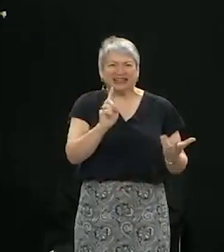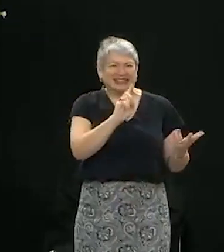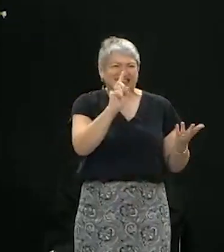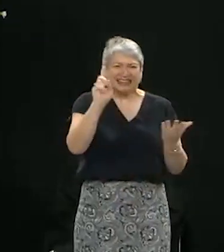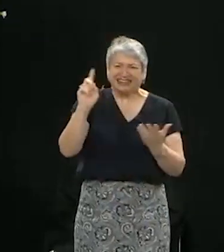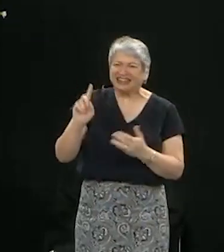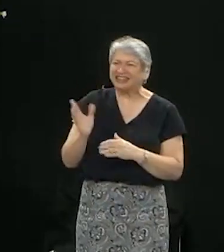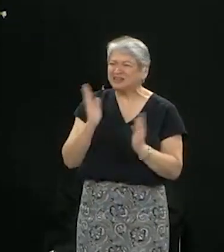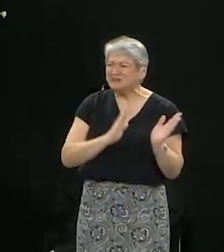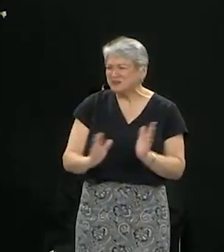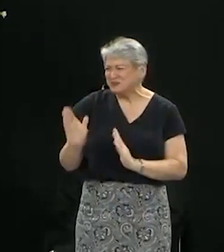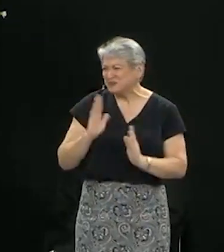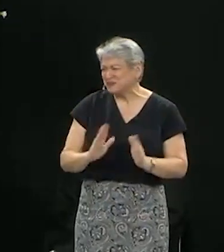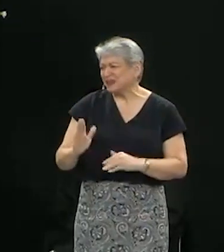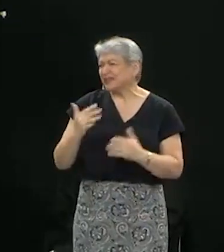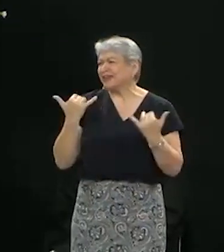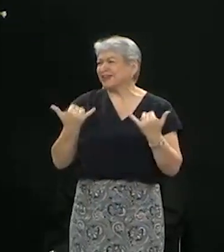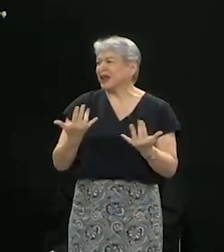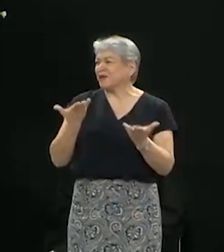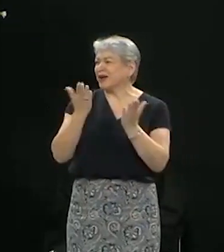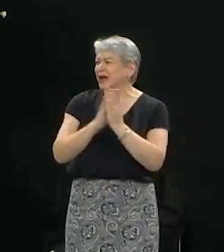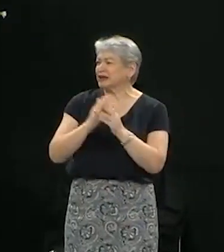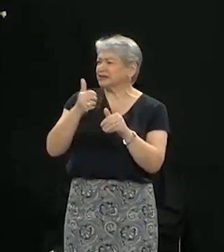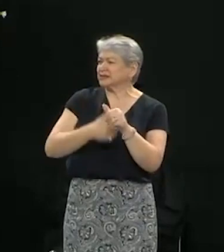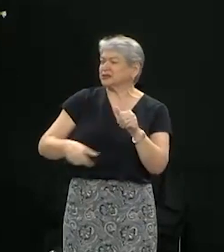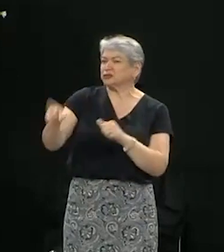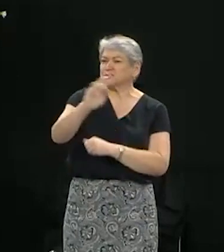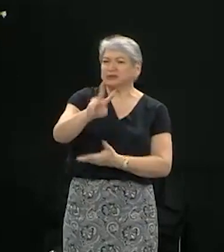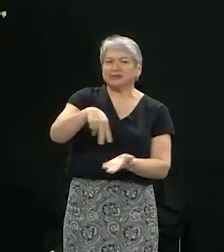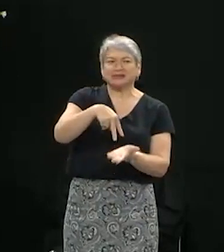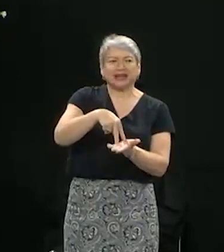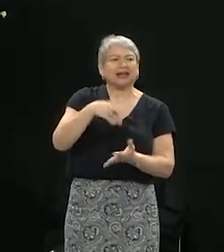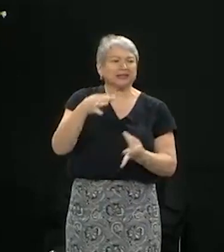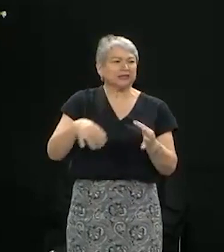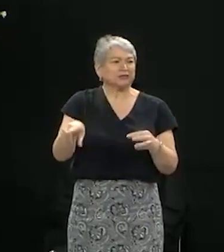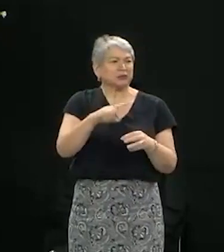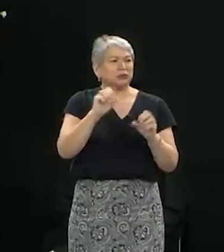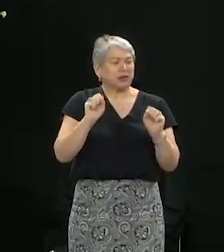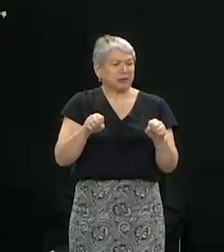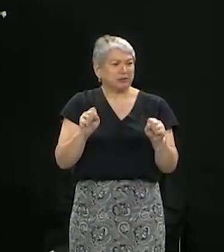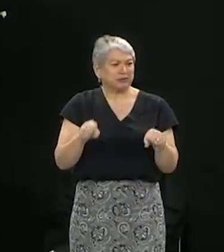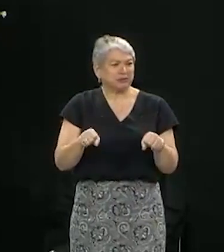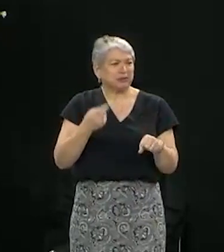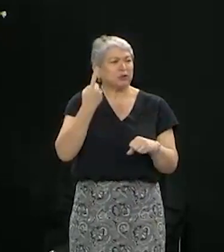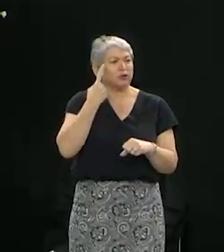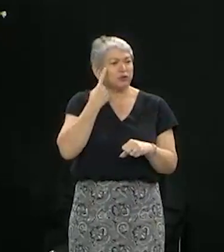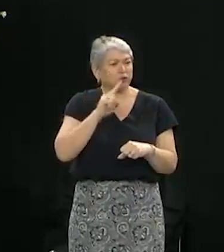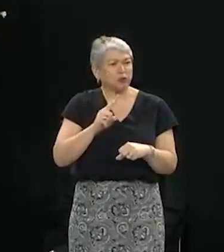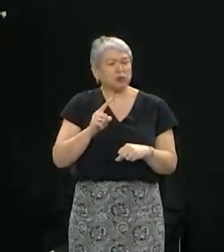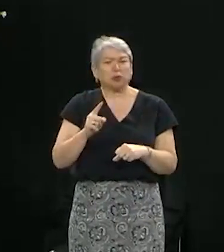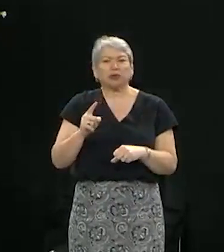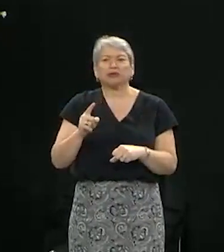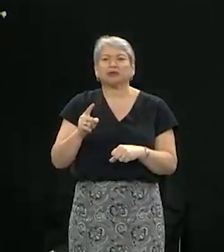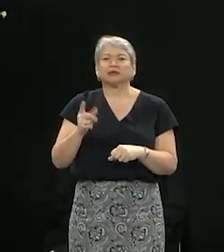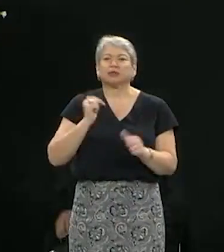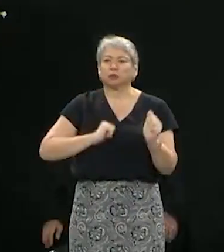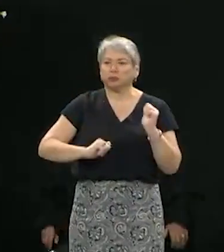At this time, I will ask each of you to stand if you are able to do so for the performance of our Alma Mater,